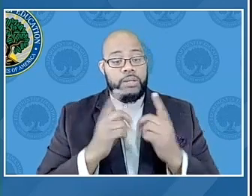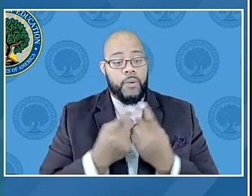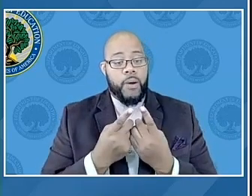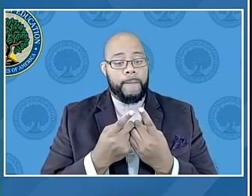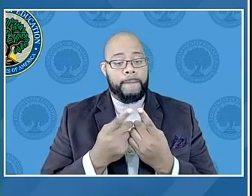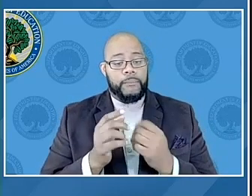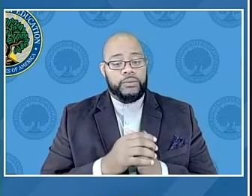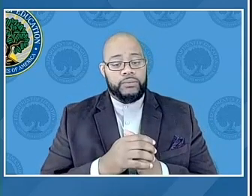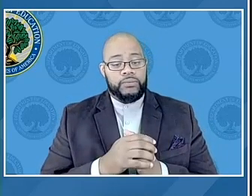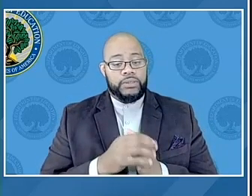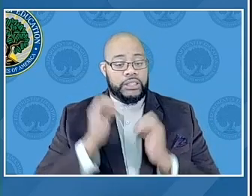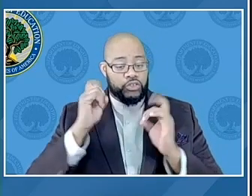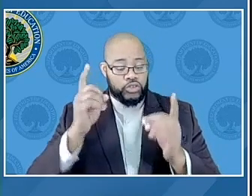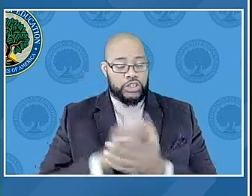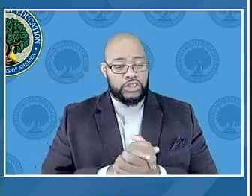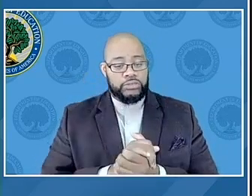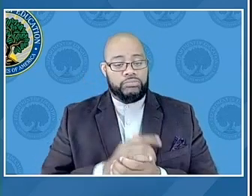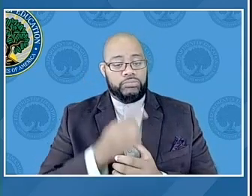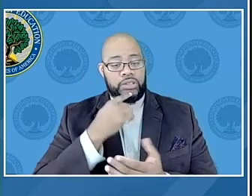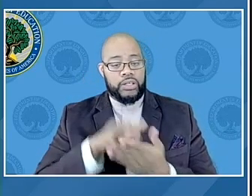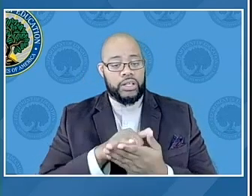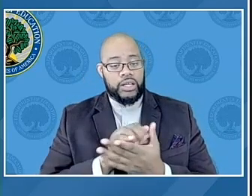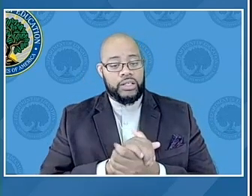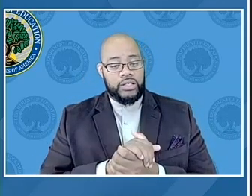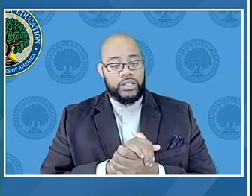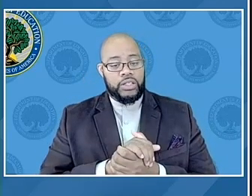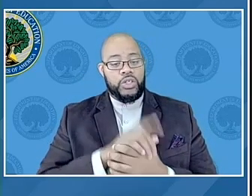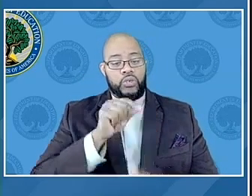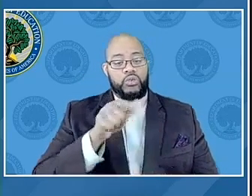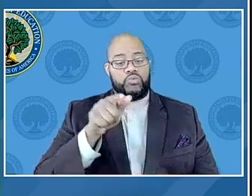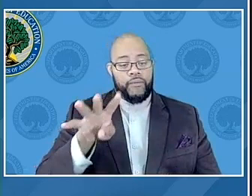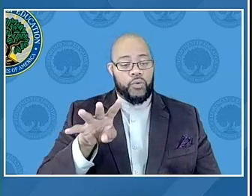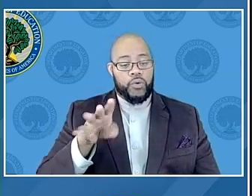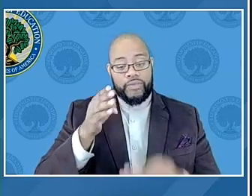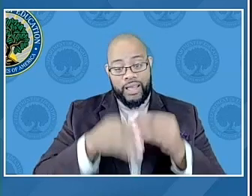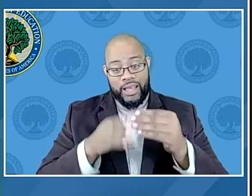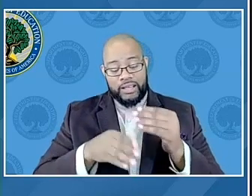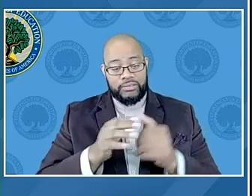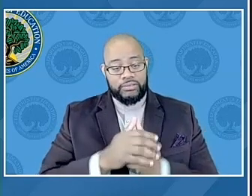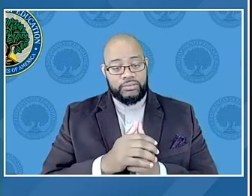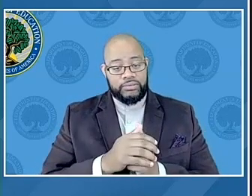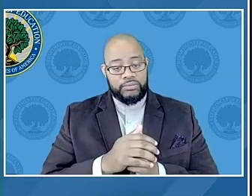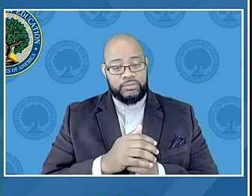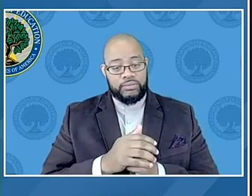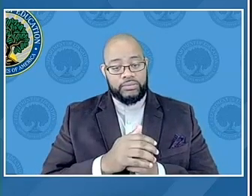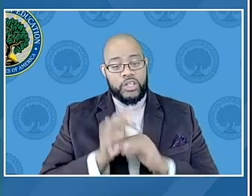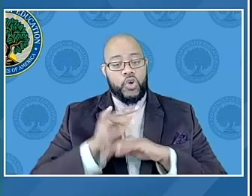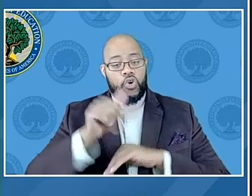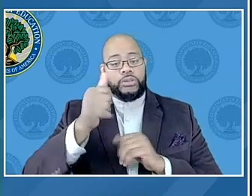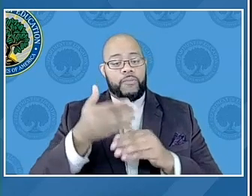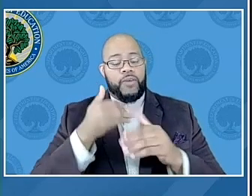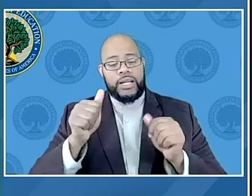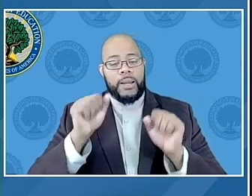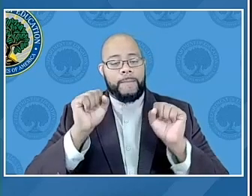Department of ED has said that 2024, at the end of which is the earliest before any possibility of separation of these